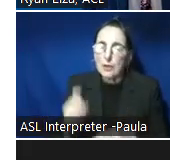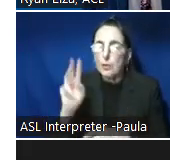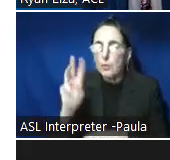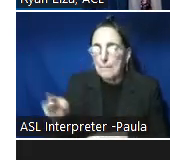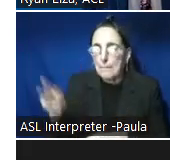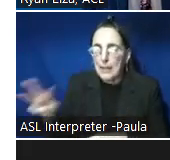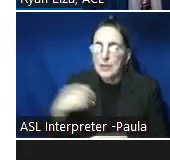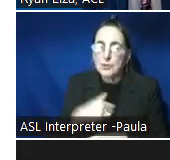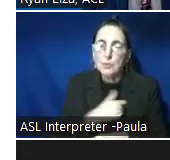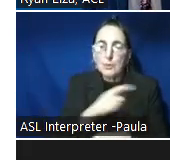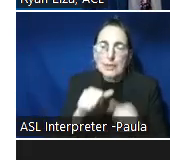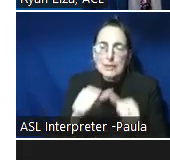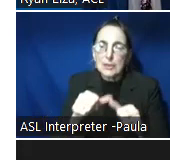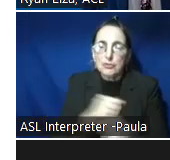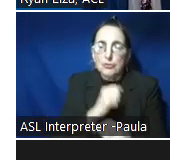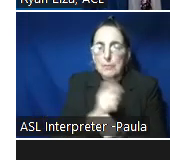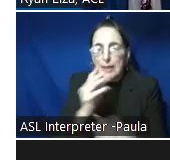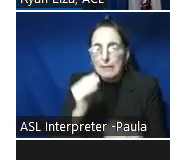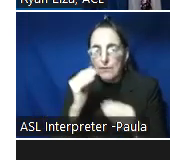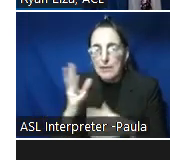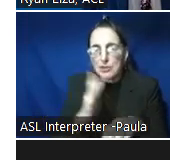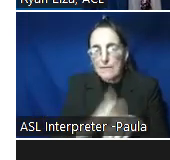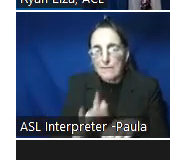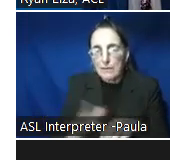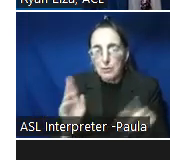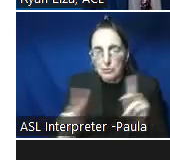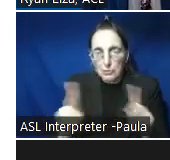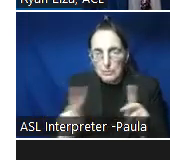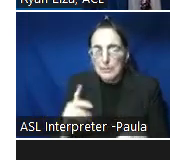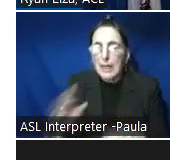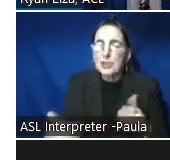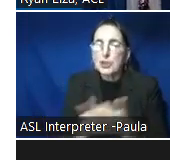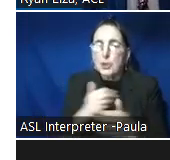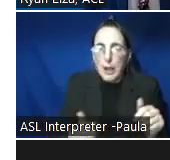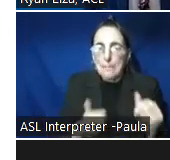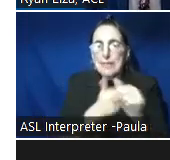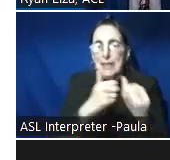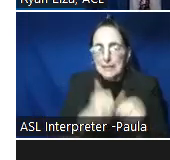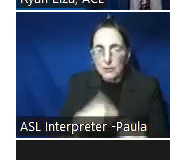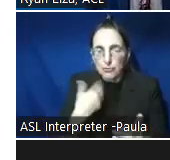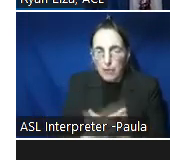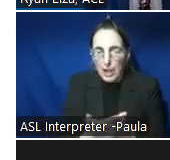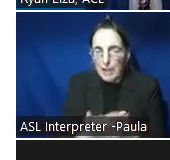information available to folks as new updates come along. Next slide. In reviewing these key dates, we are requesting